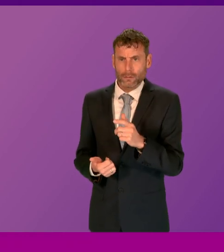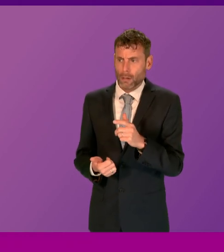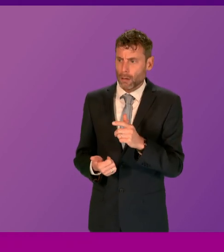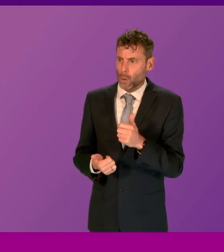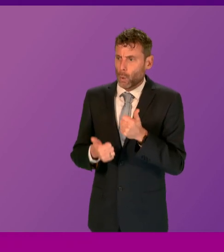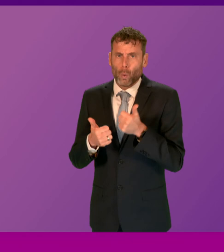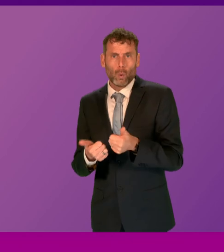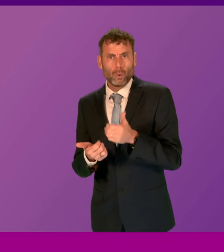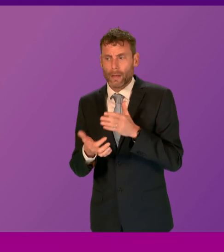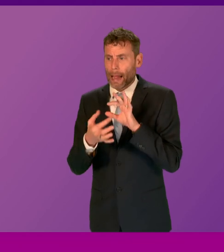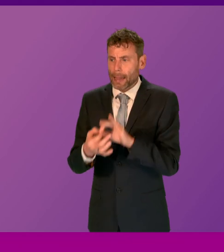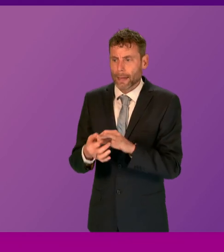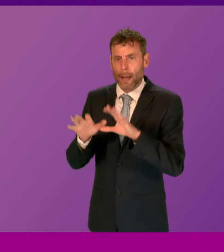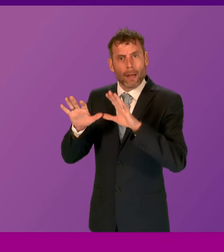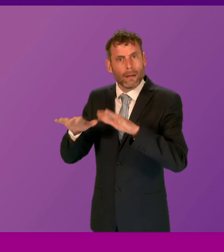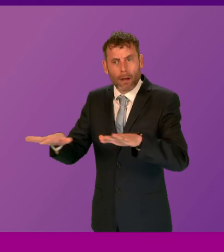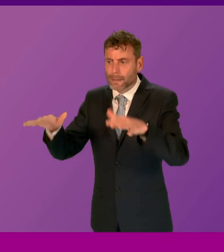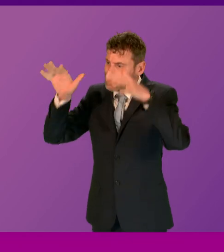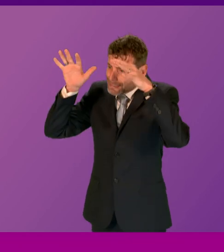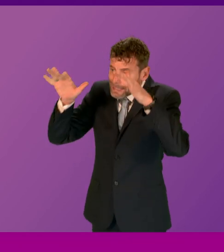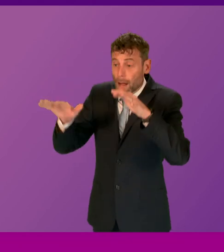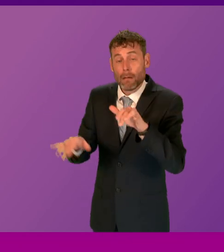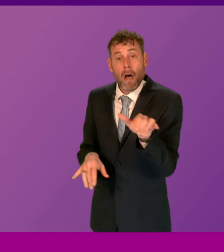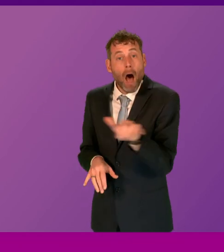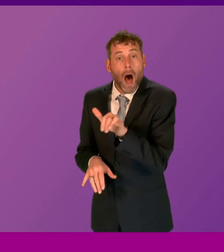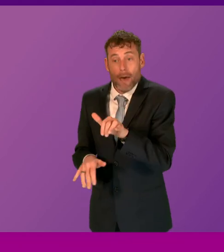but because of the fact that venison is a healthy and nutritious food source.